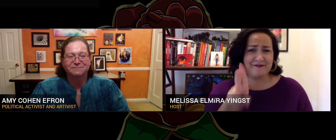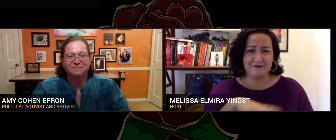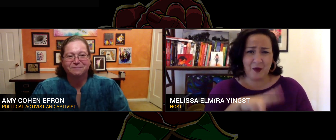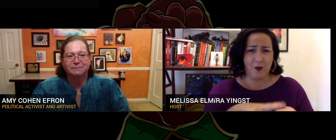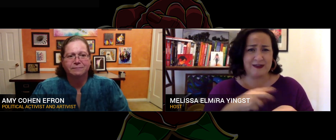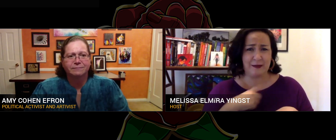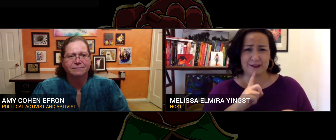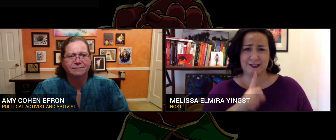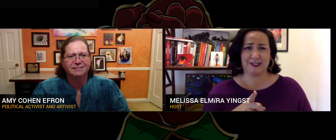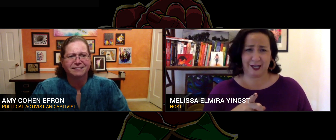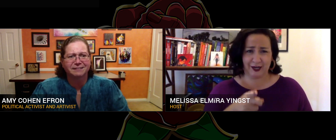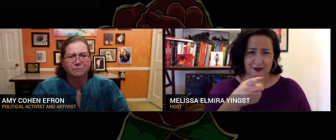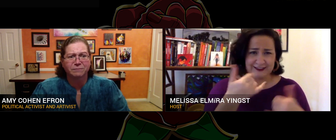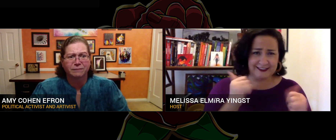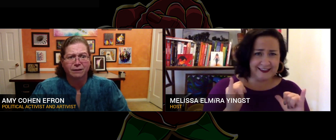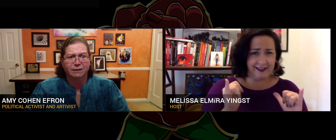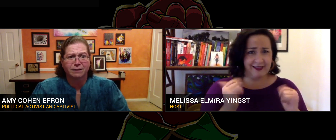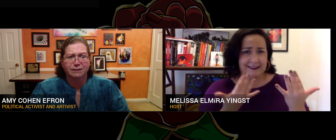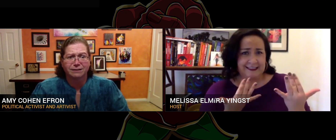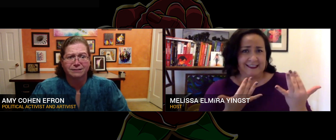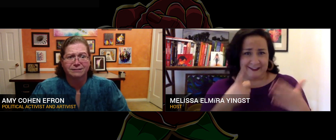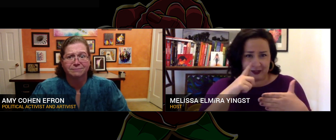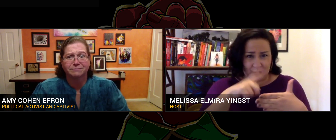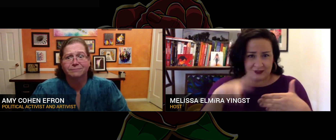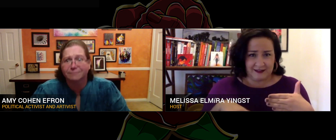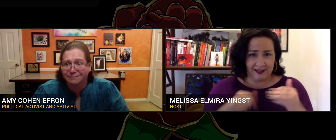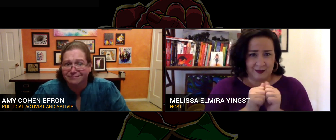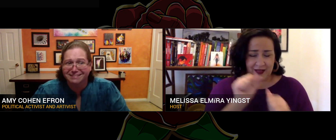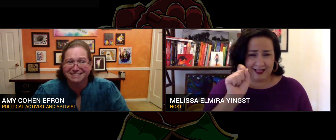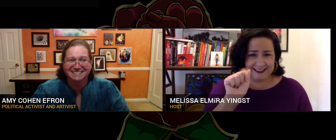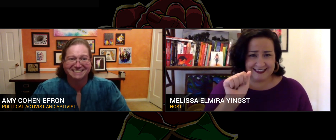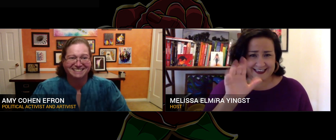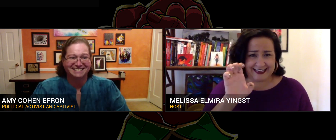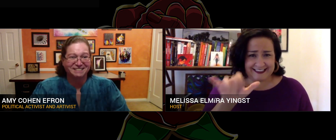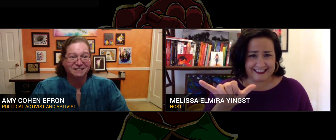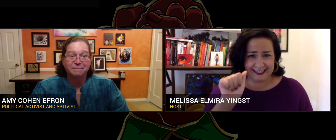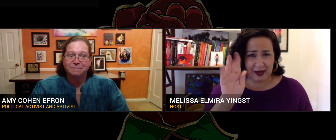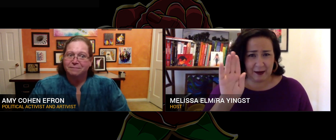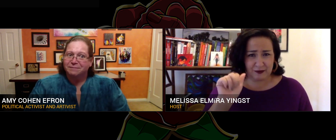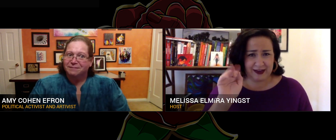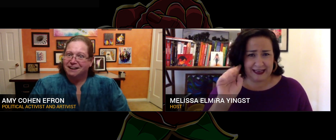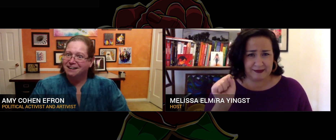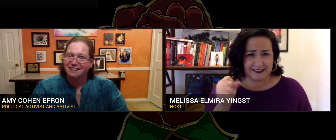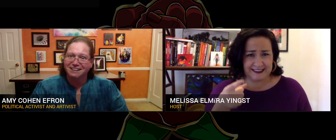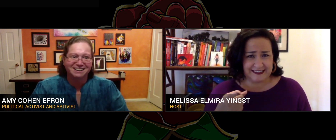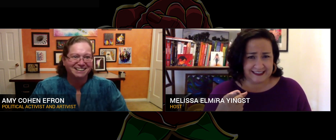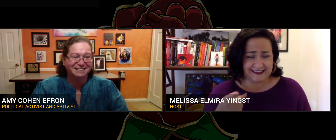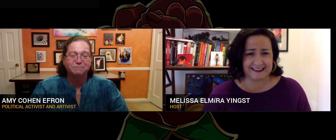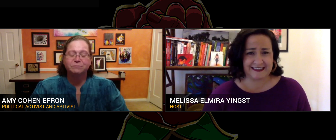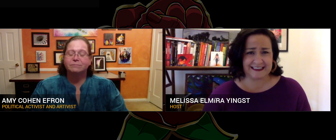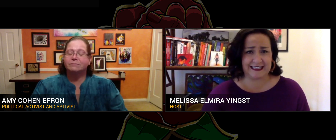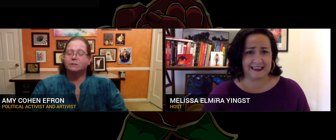Of course, I'm sure you all are waiting for the results with Stacey Abrams.